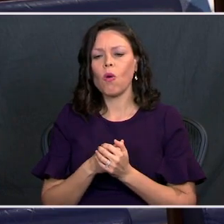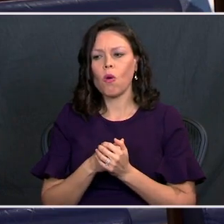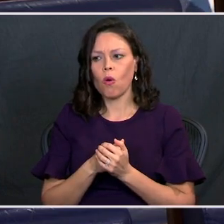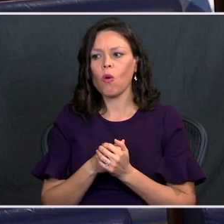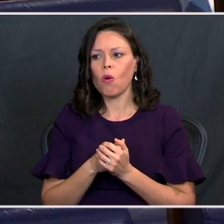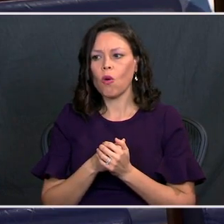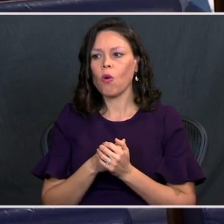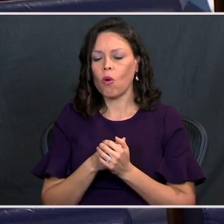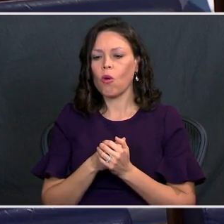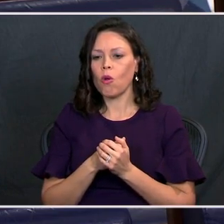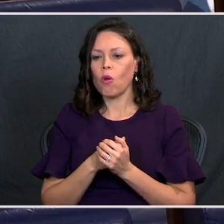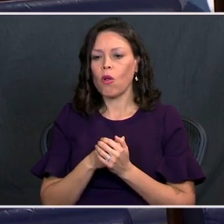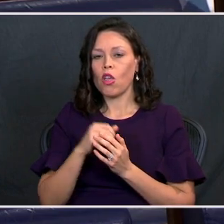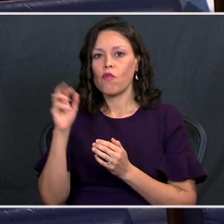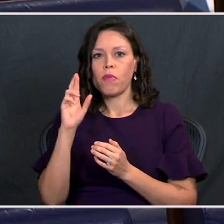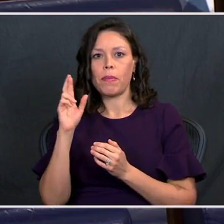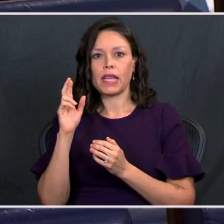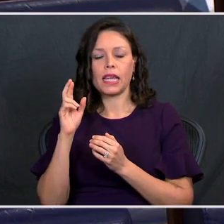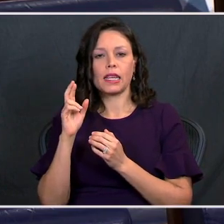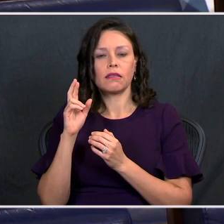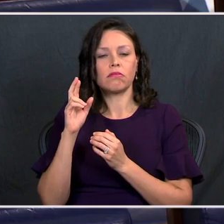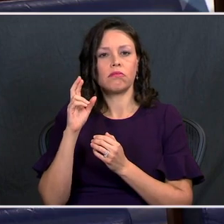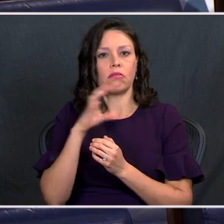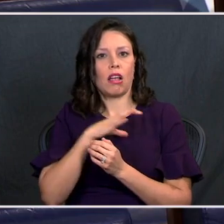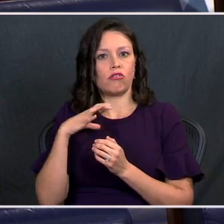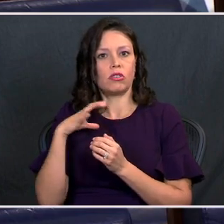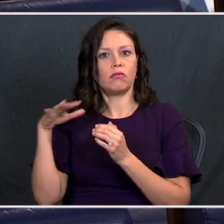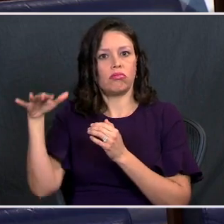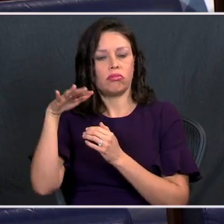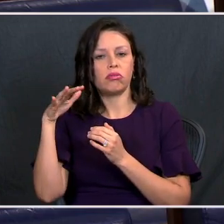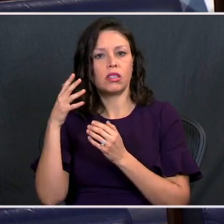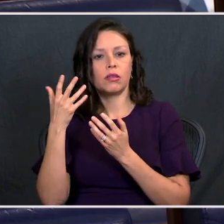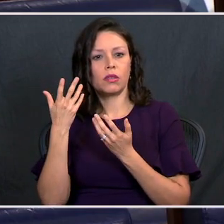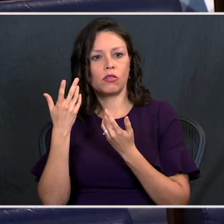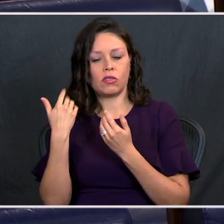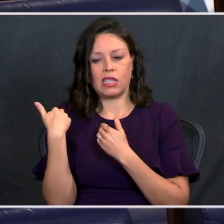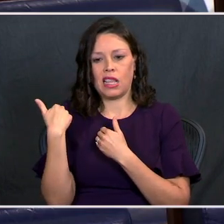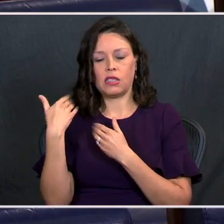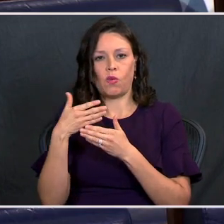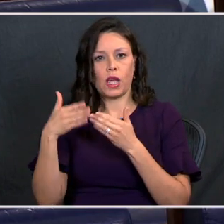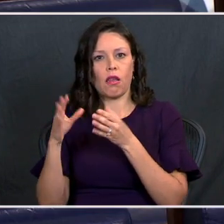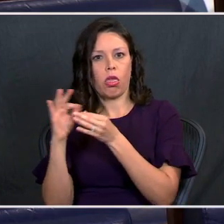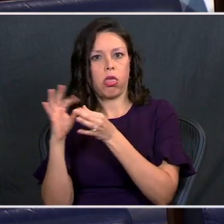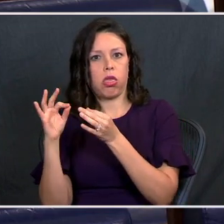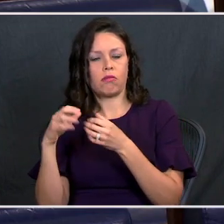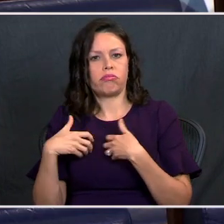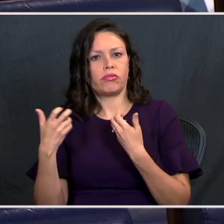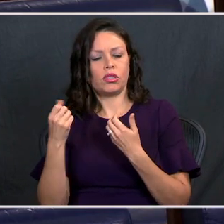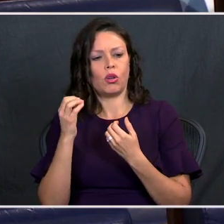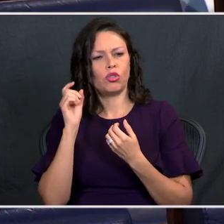considering the reaction of Republican lawmakers to outreach that was done over the weekend, should there be a more narrow focused on the virus